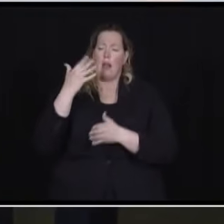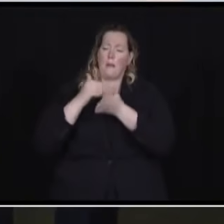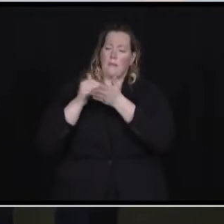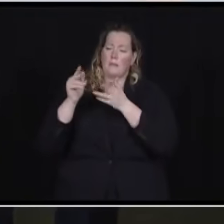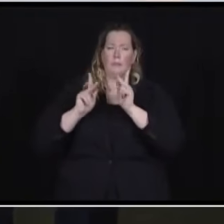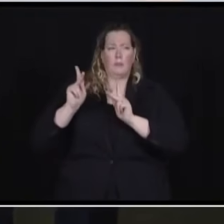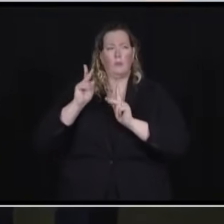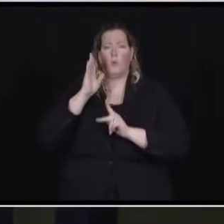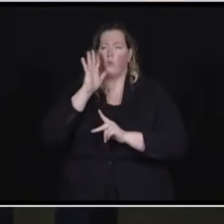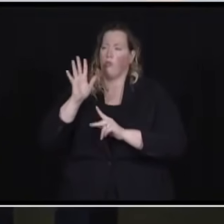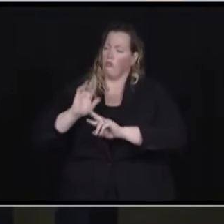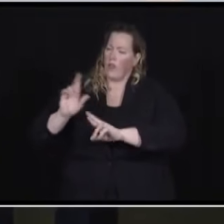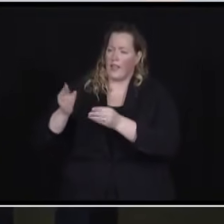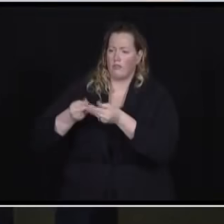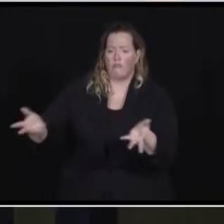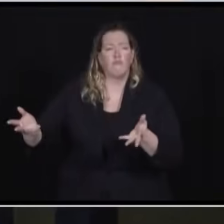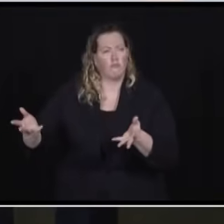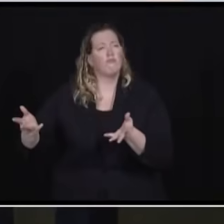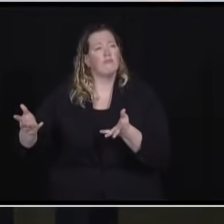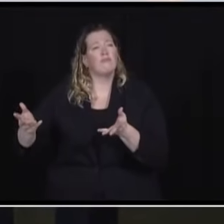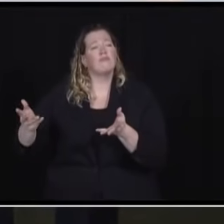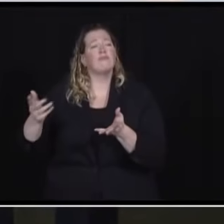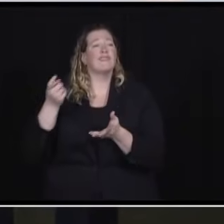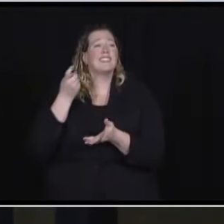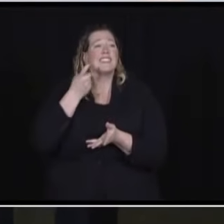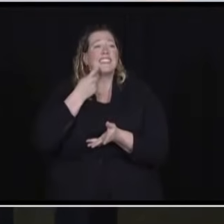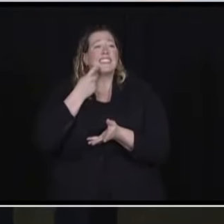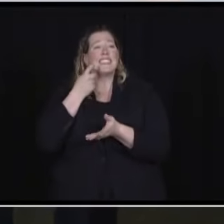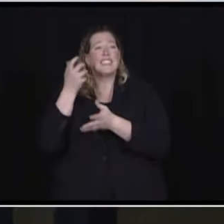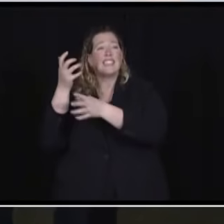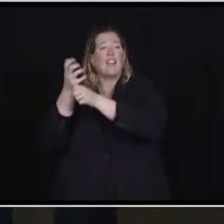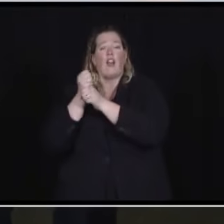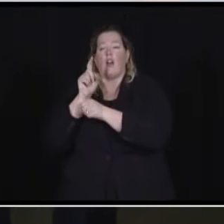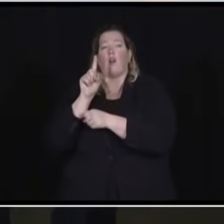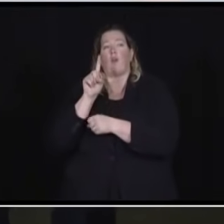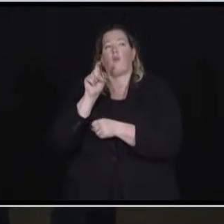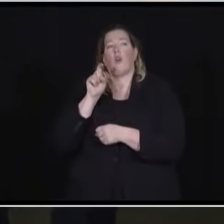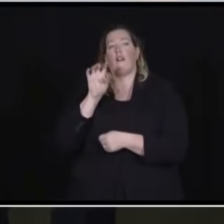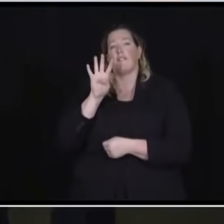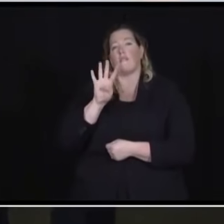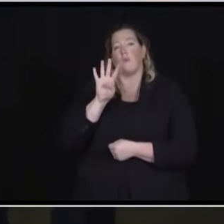year than last year, before we even knew that COVID was going to be coming along.